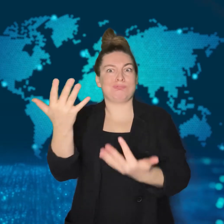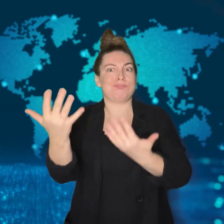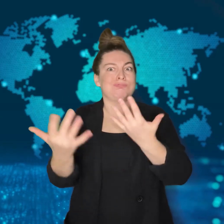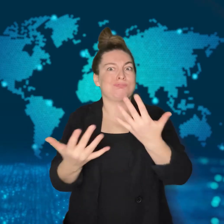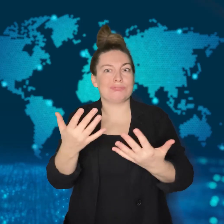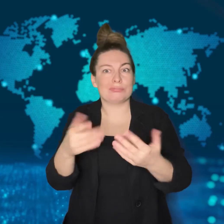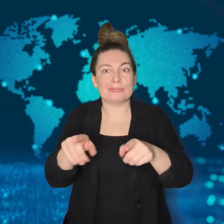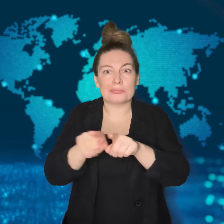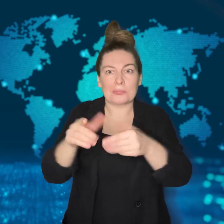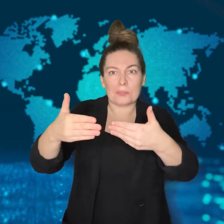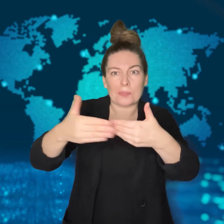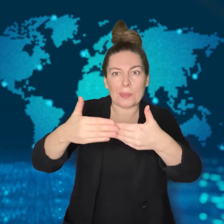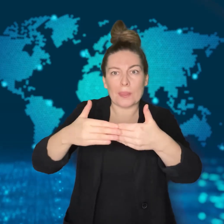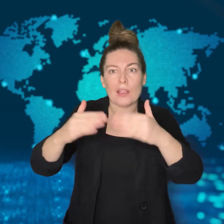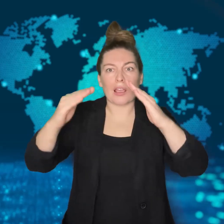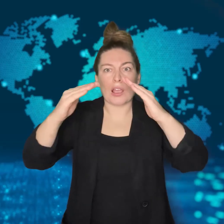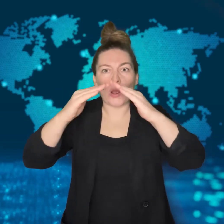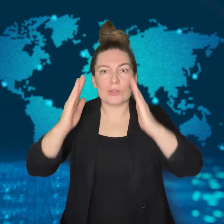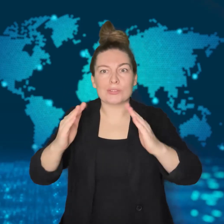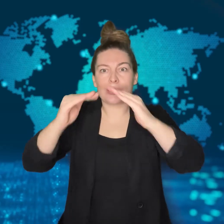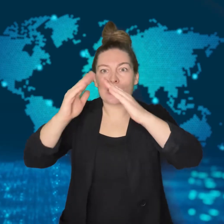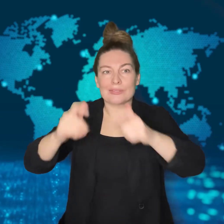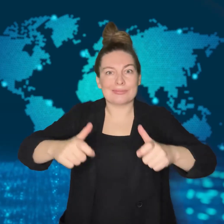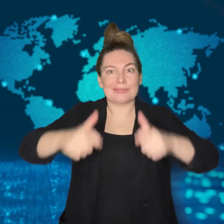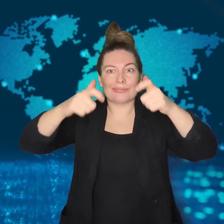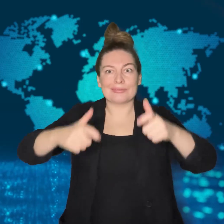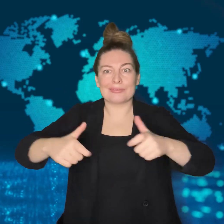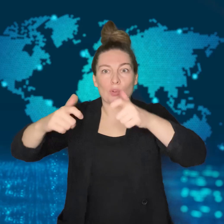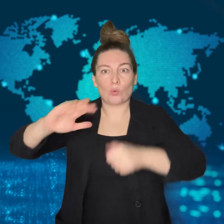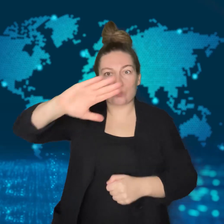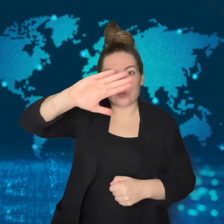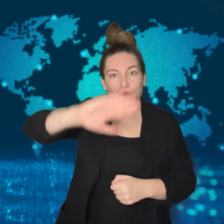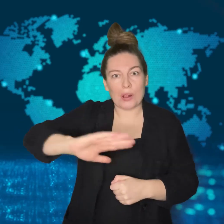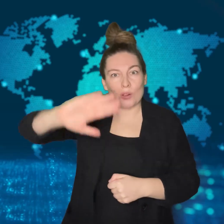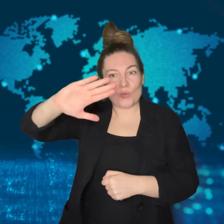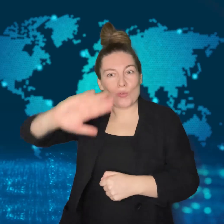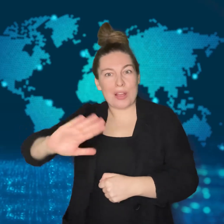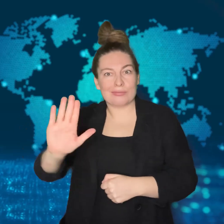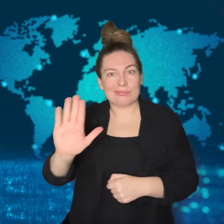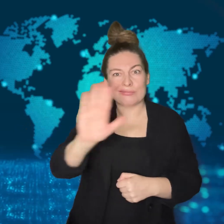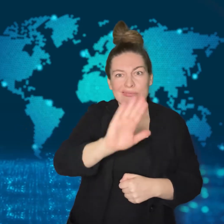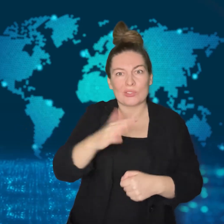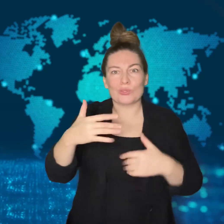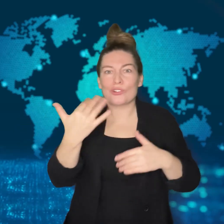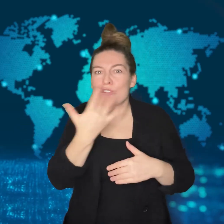Parliament's office was vandalized.